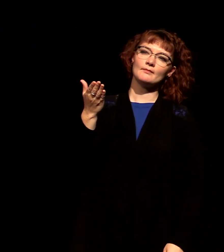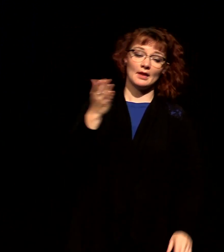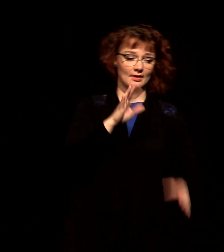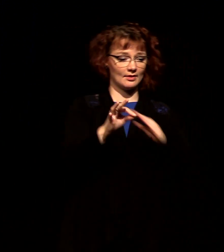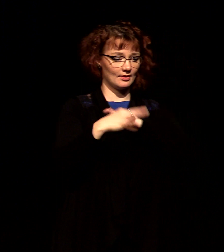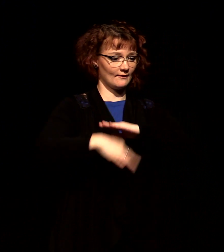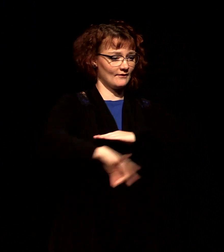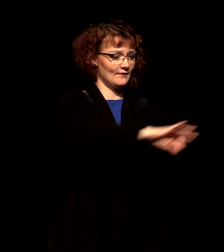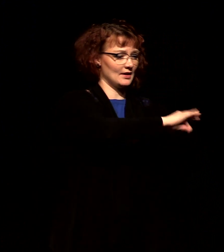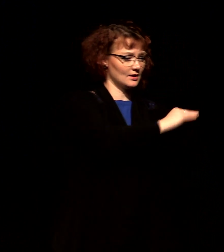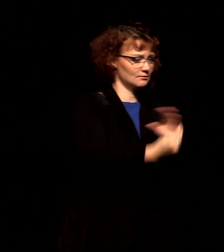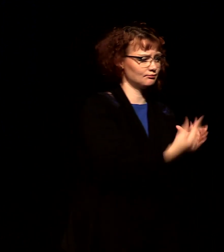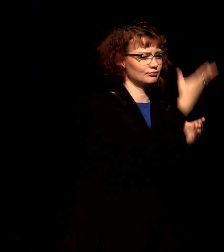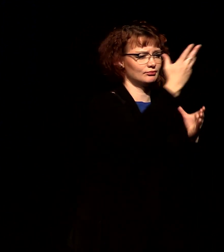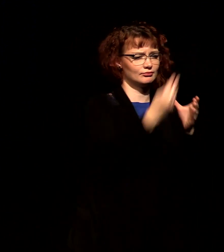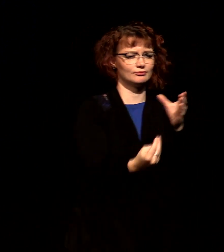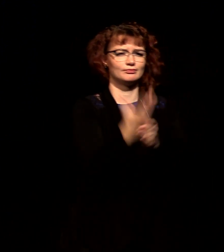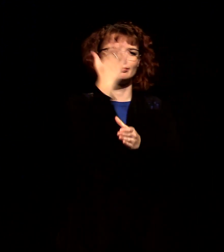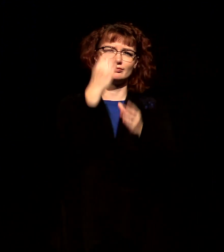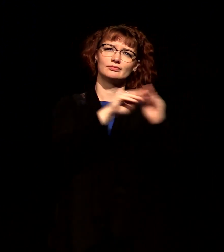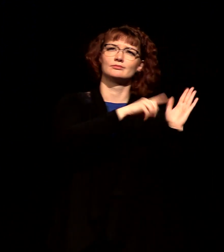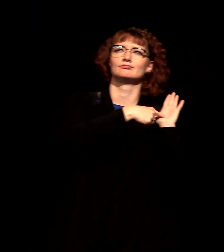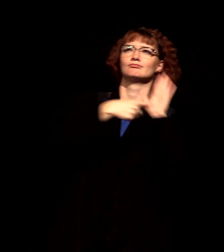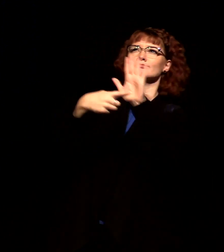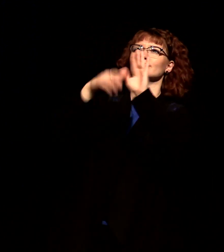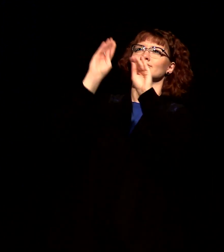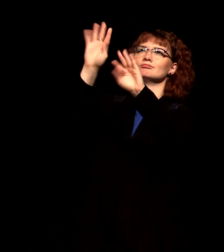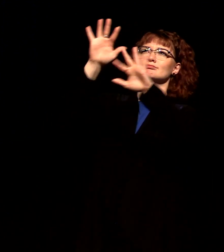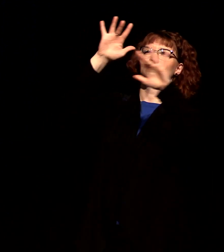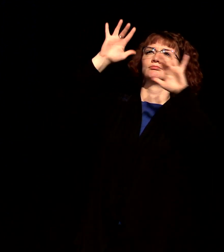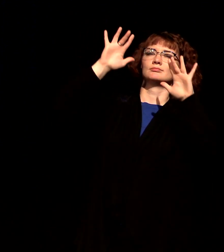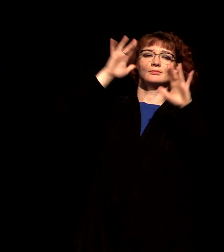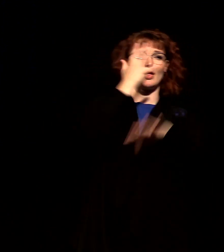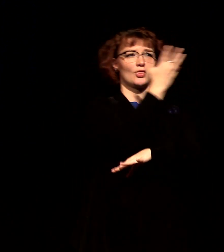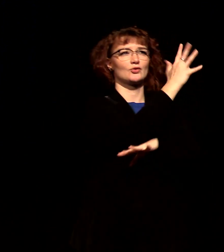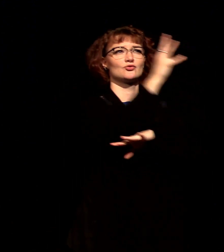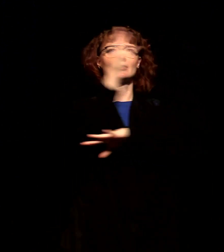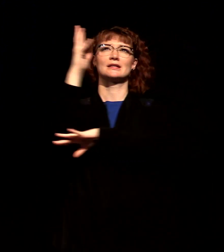joy. Let the trees of the forest sing for joy before the Lord,